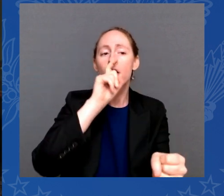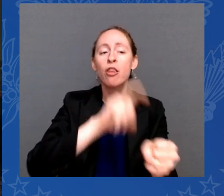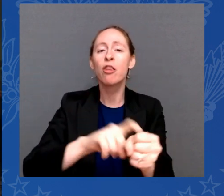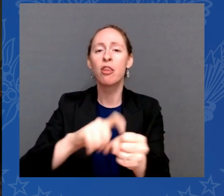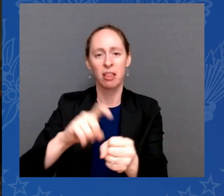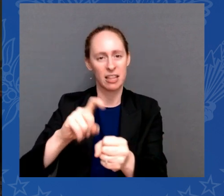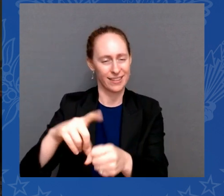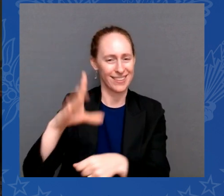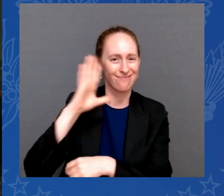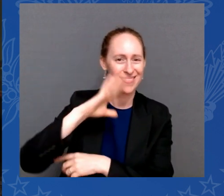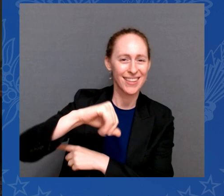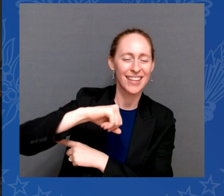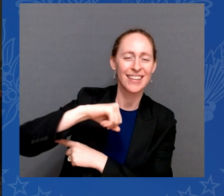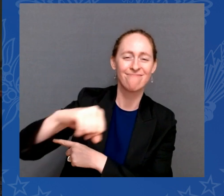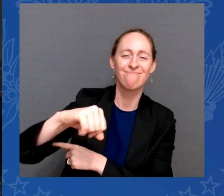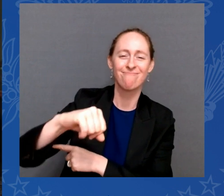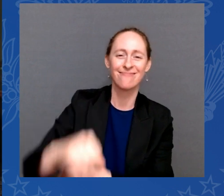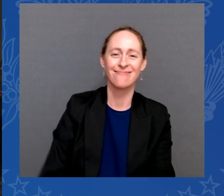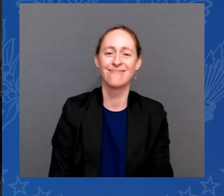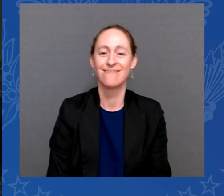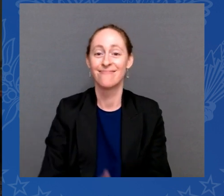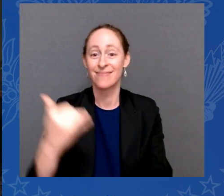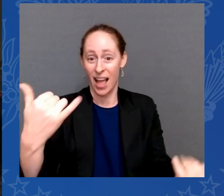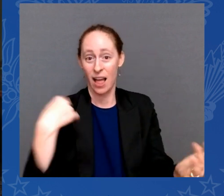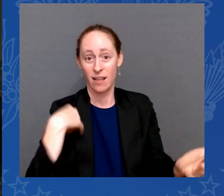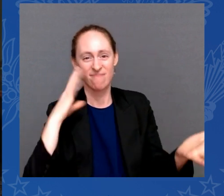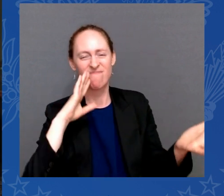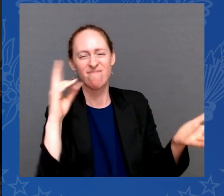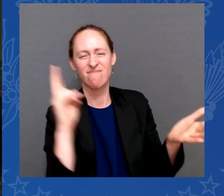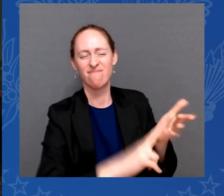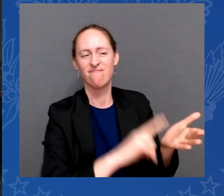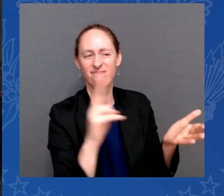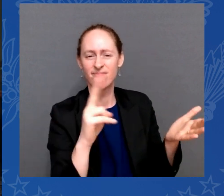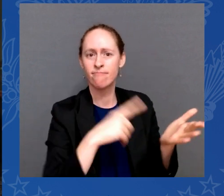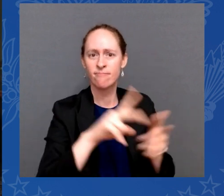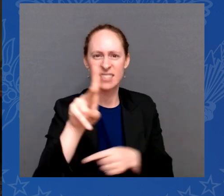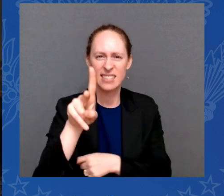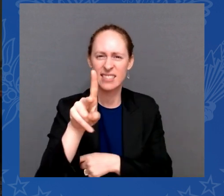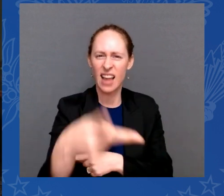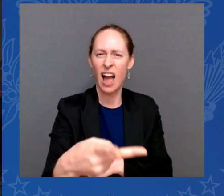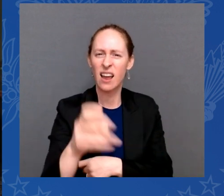that responds to the healthcare crisis that has unfolded since the Supreme Court overturned Roe